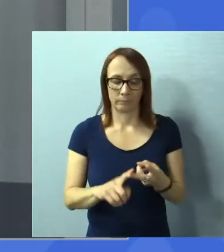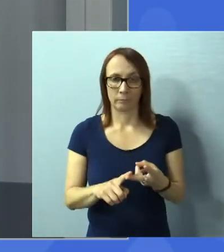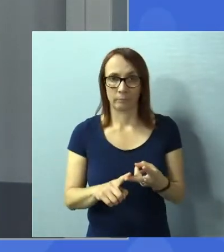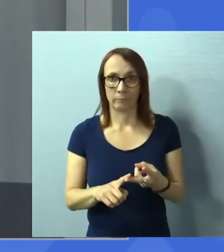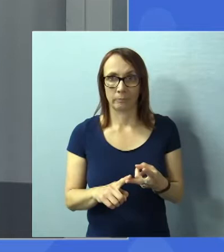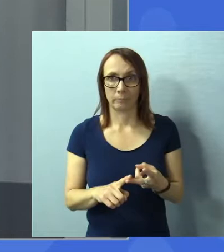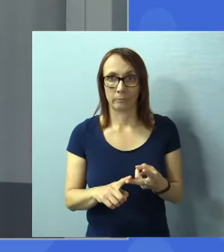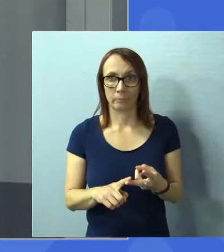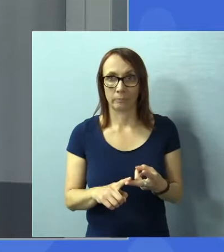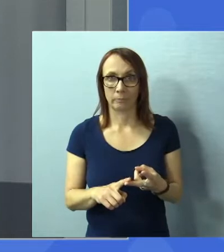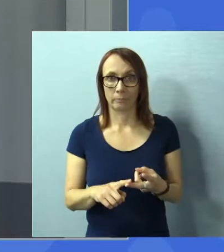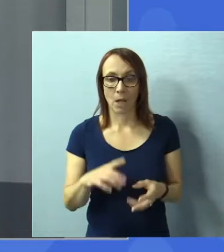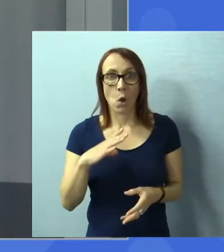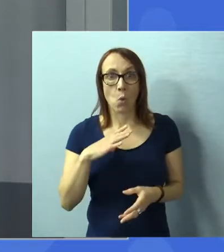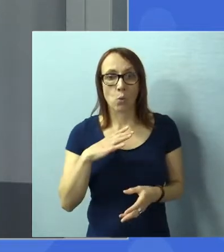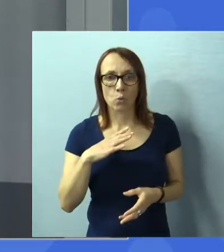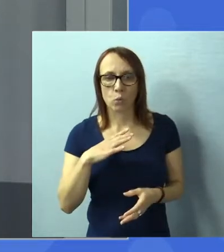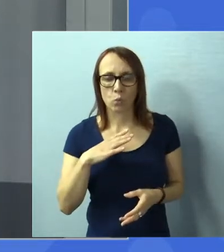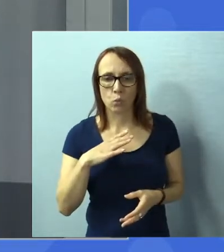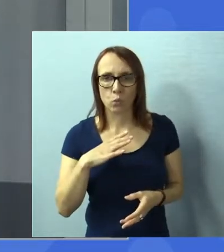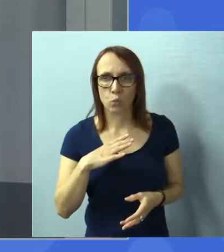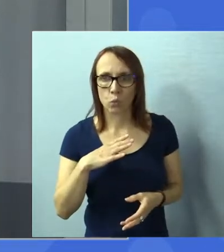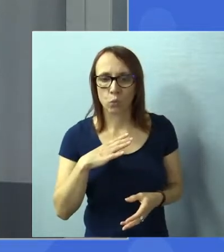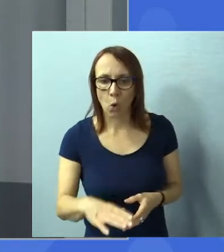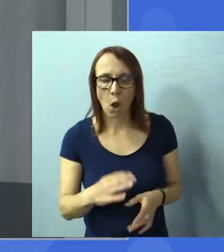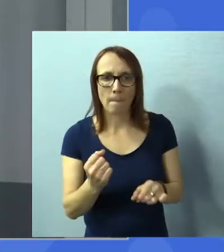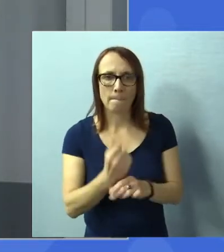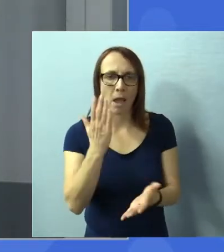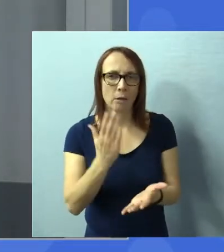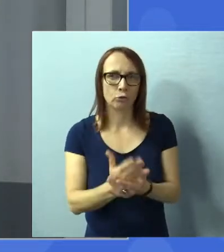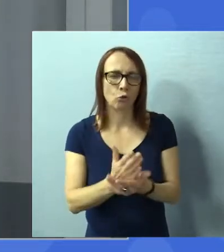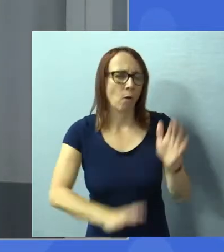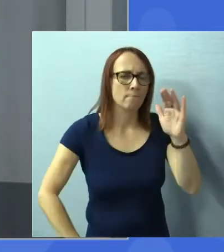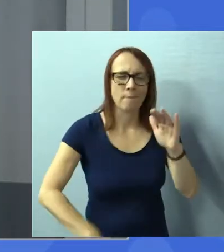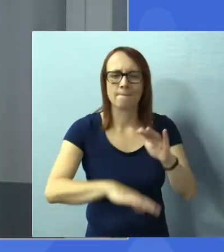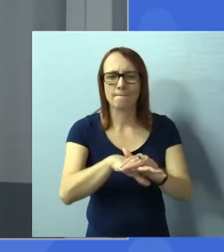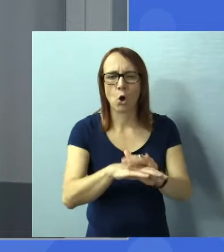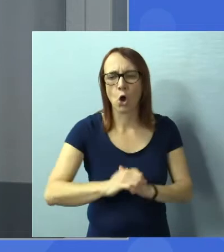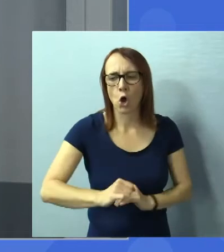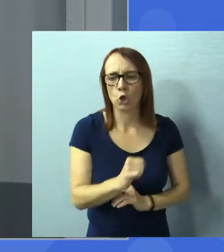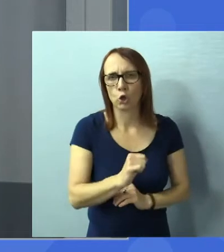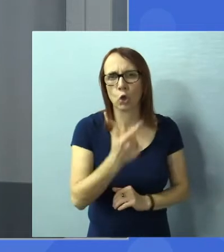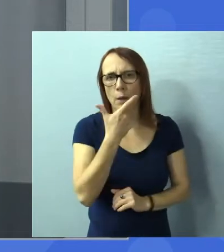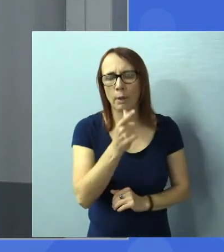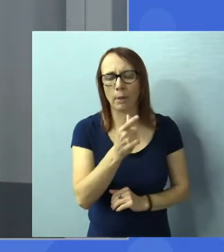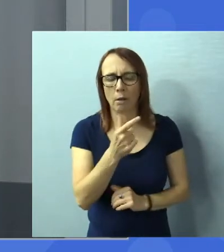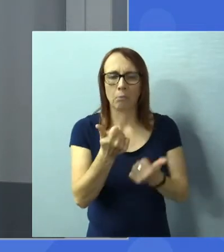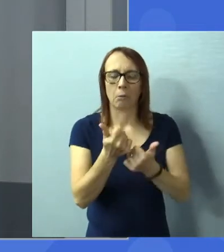that we need to make sure that it's not just nationalists who are satisfied but the unionist sort of main part of that independent Scotland can consent to